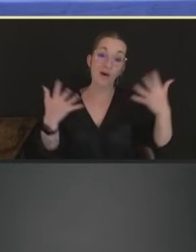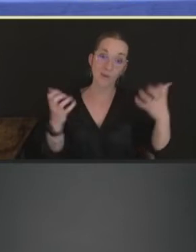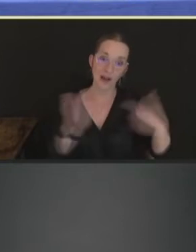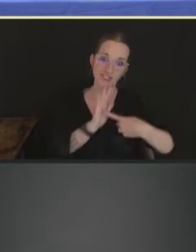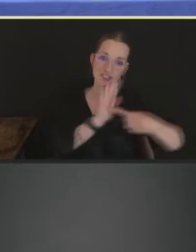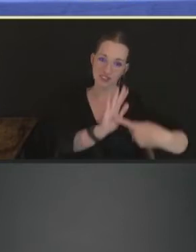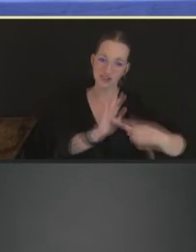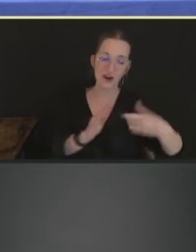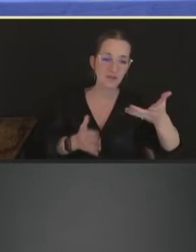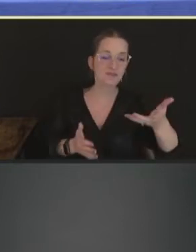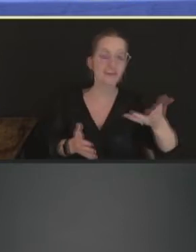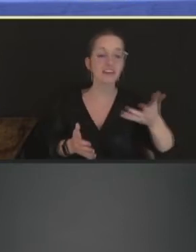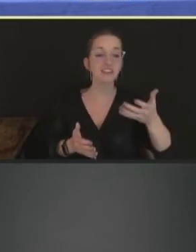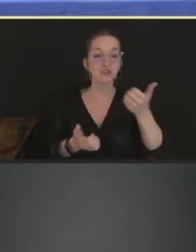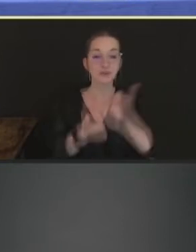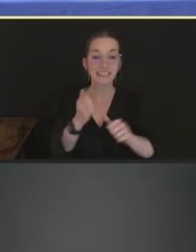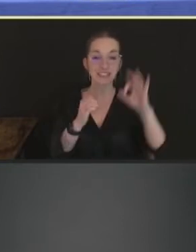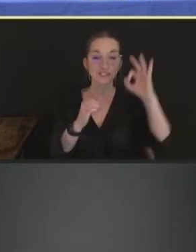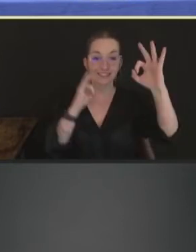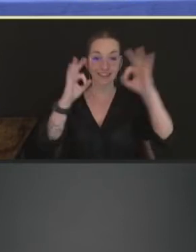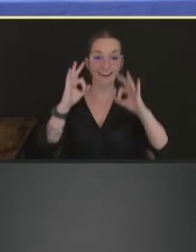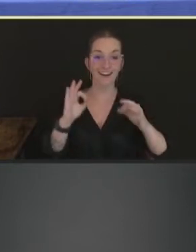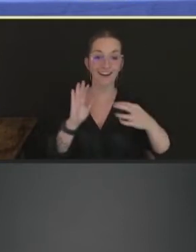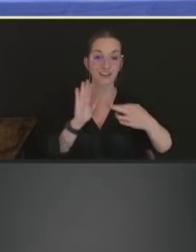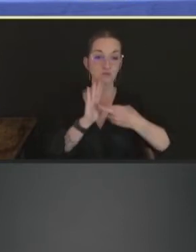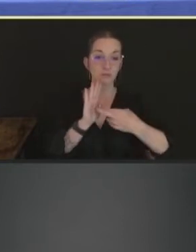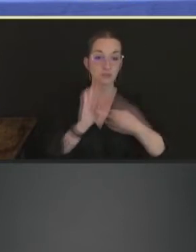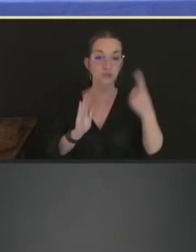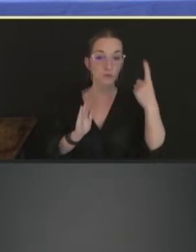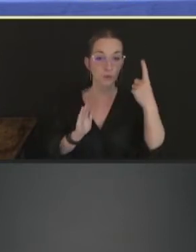Each dot represents one state in the United States.